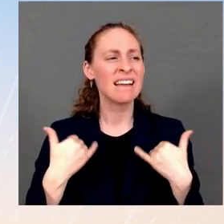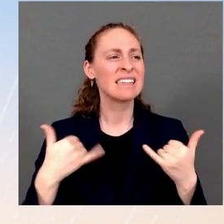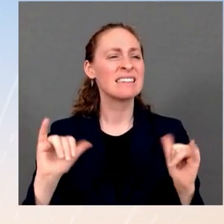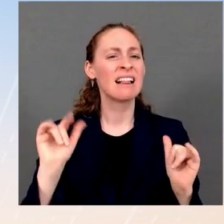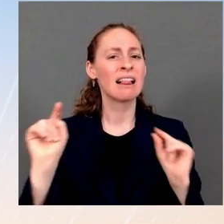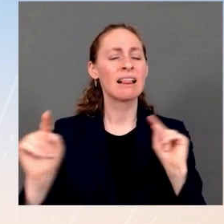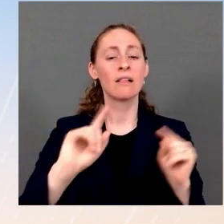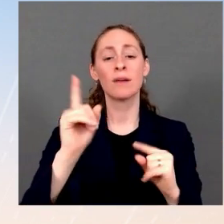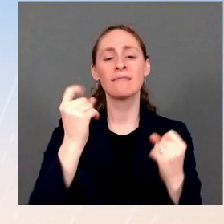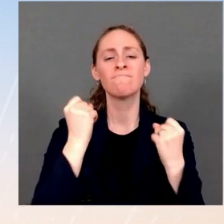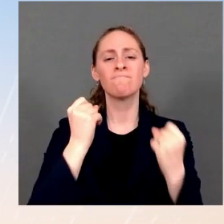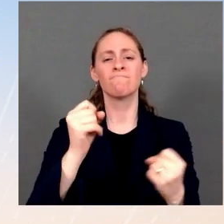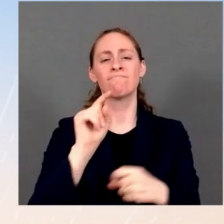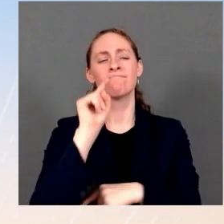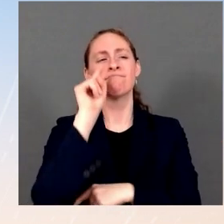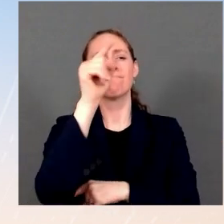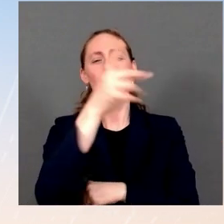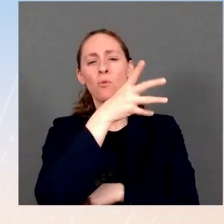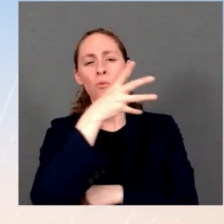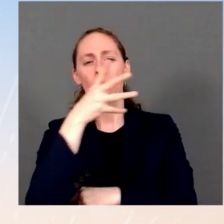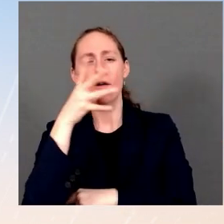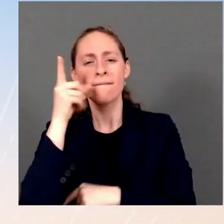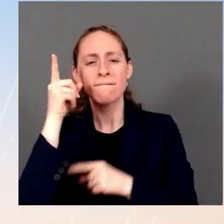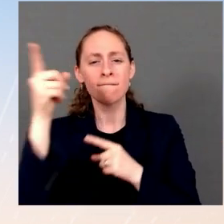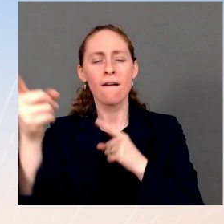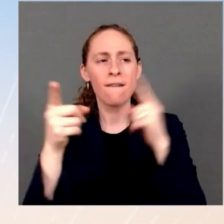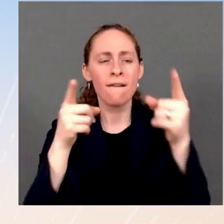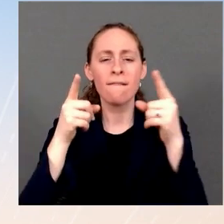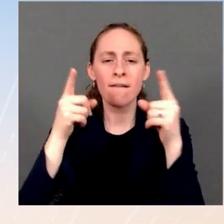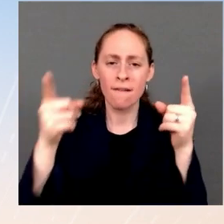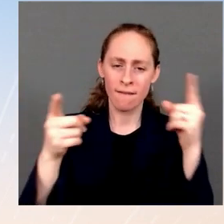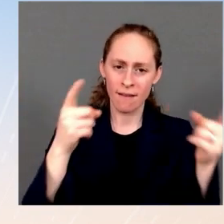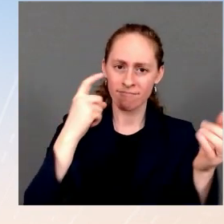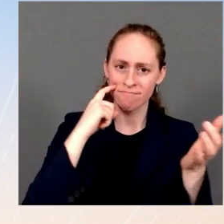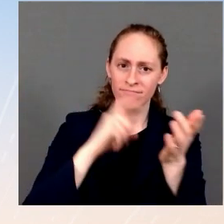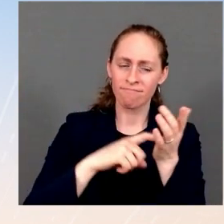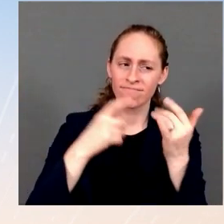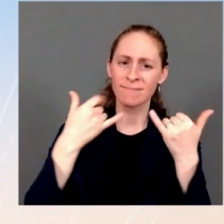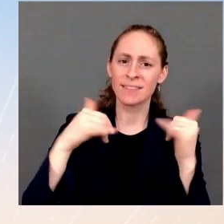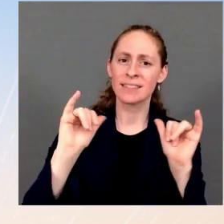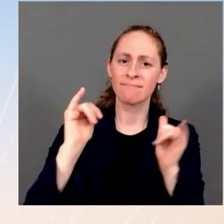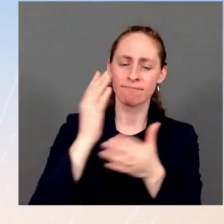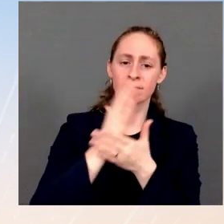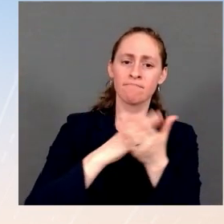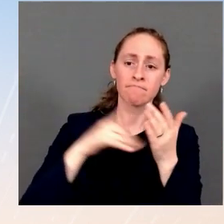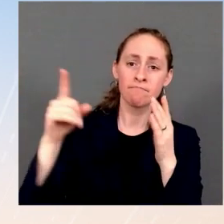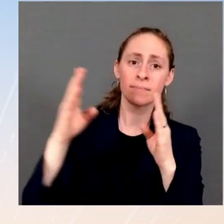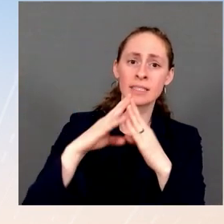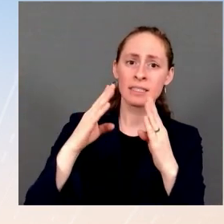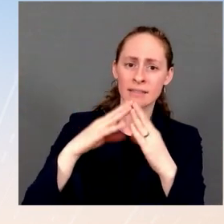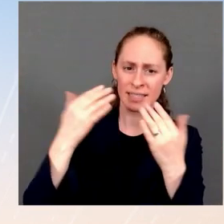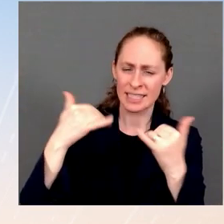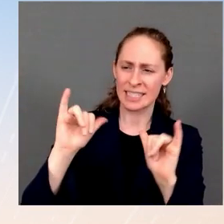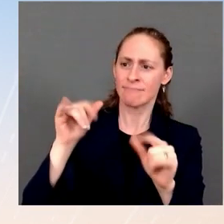The good news is this: We know how to get after this challenge and fix this problem. And that's why President Biden and Vice President Harris